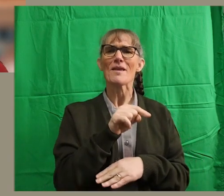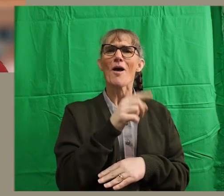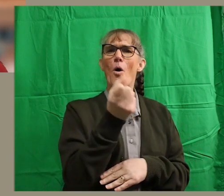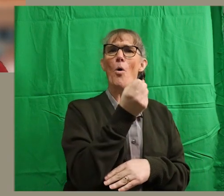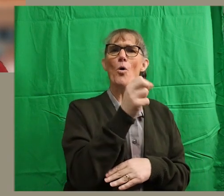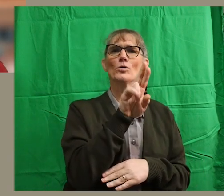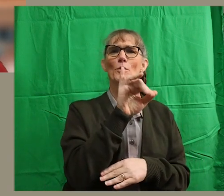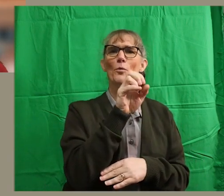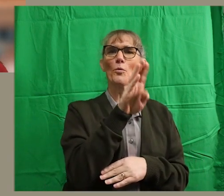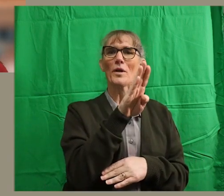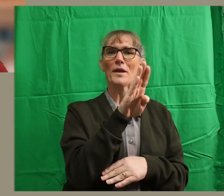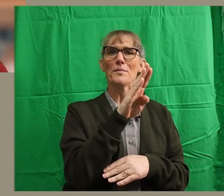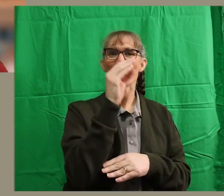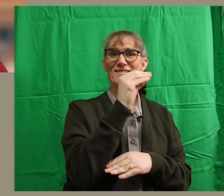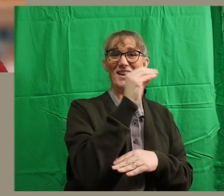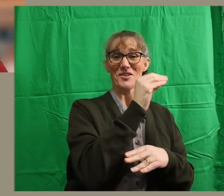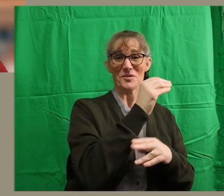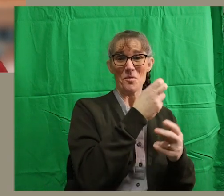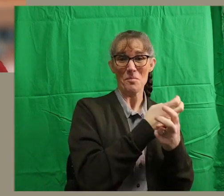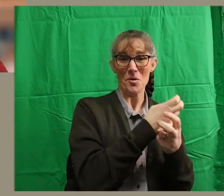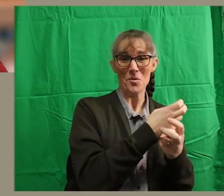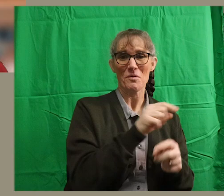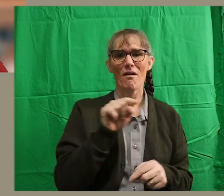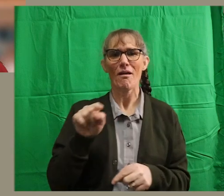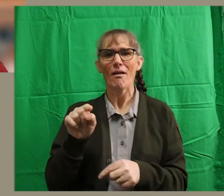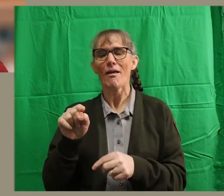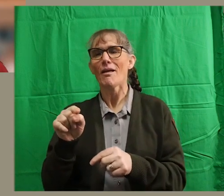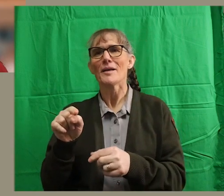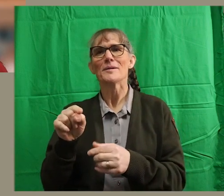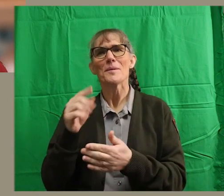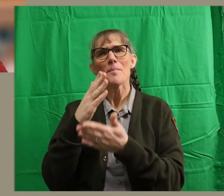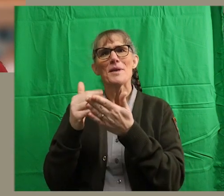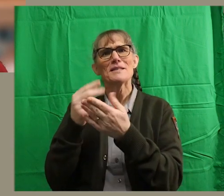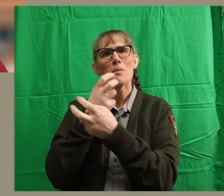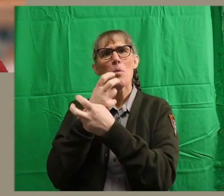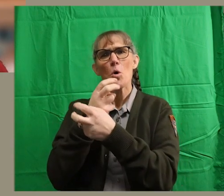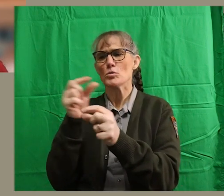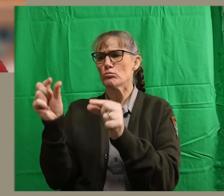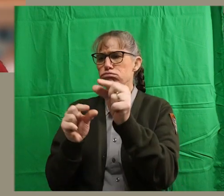um On the left, I'm holding a little fragment of a dinosaur rib. On the right, I'm gluing some